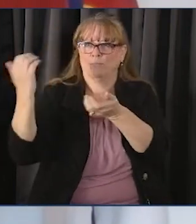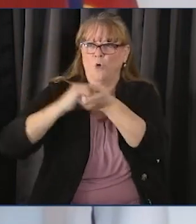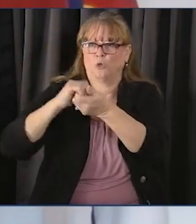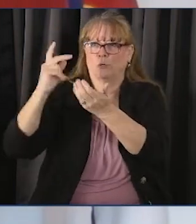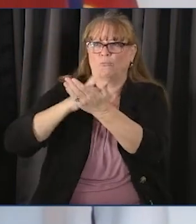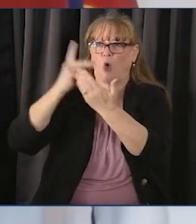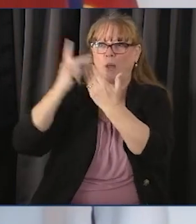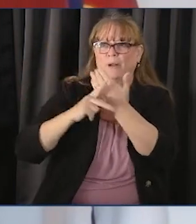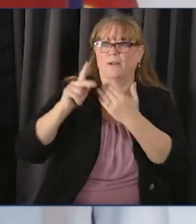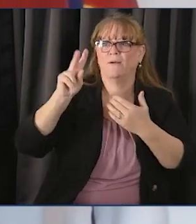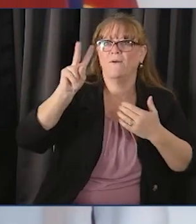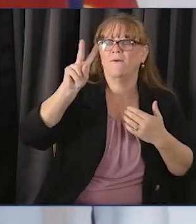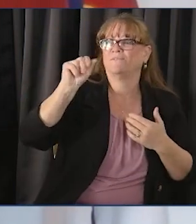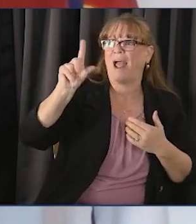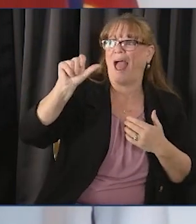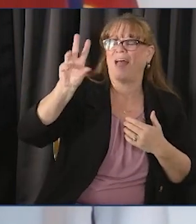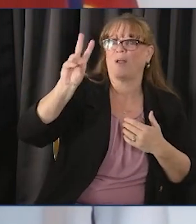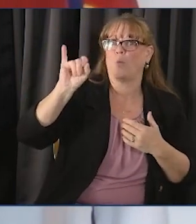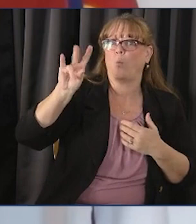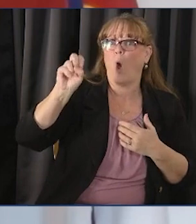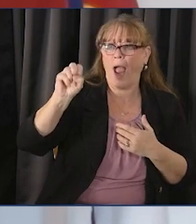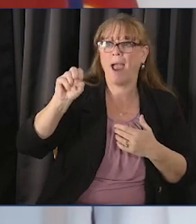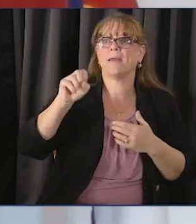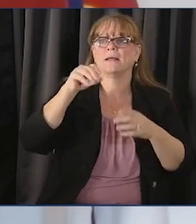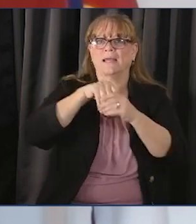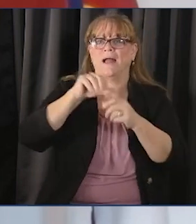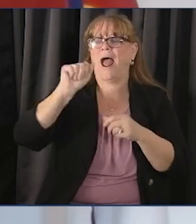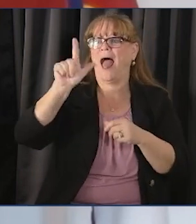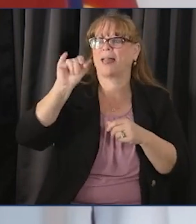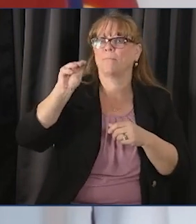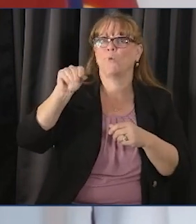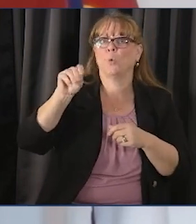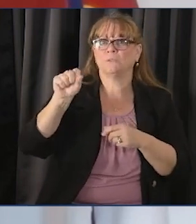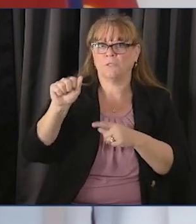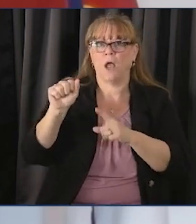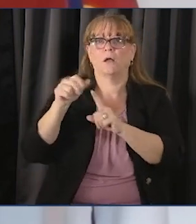up in the San Luis Valley continuing our work there.